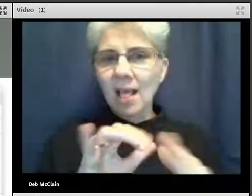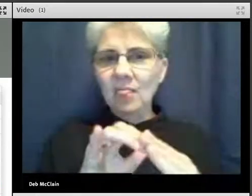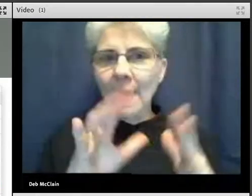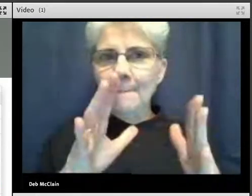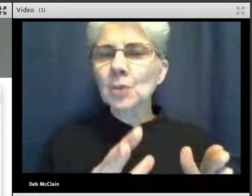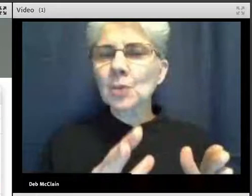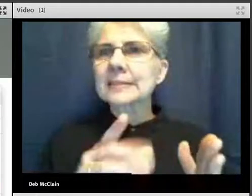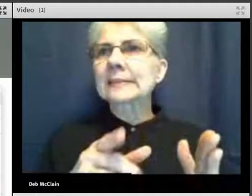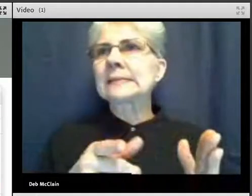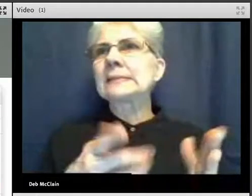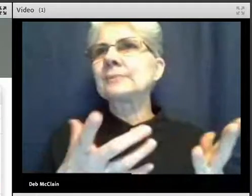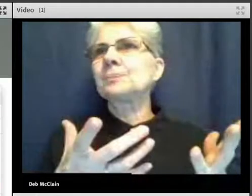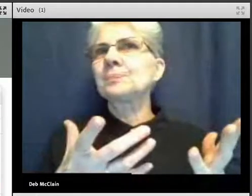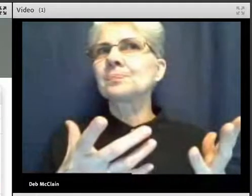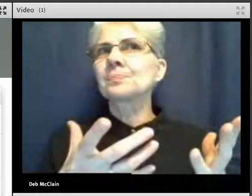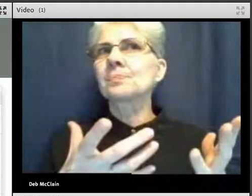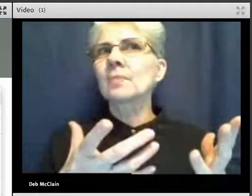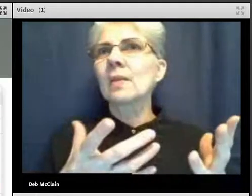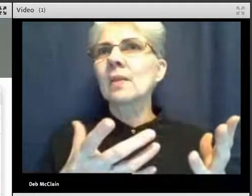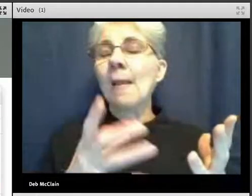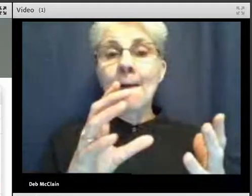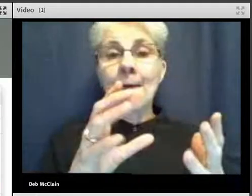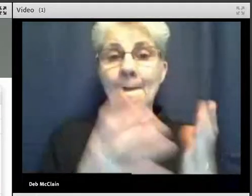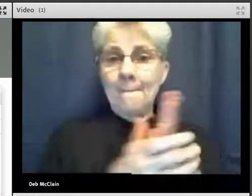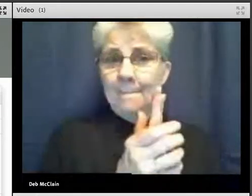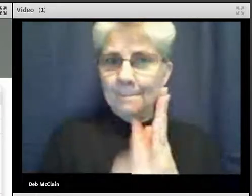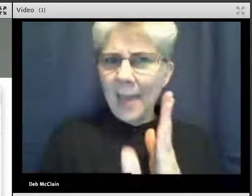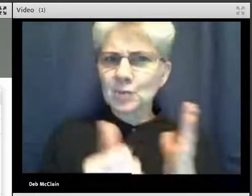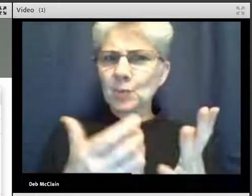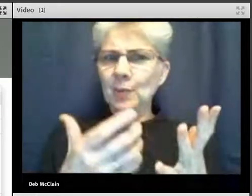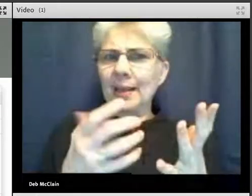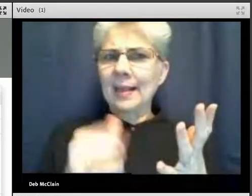You go, "Oh, my gosh." And that person's mastery,